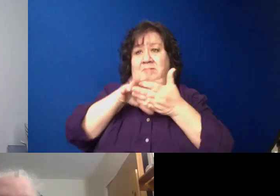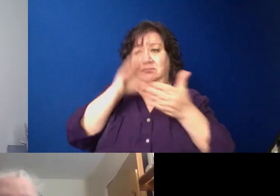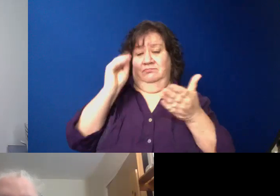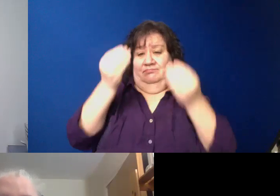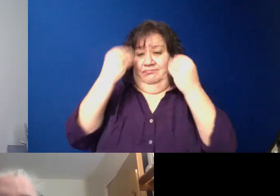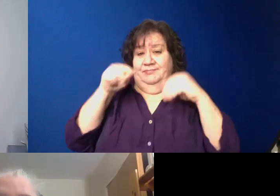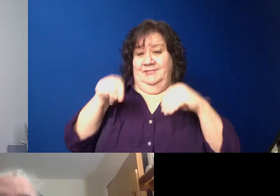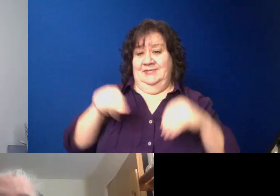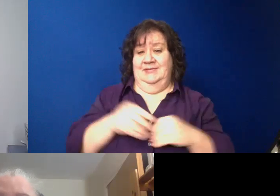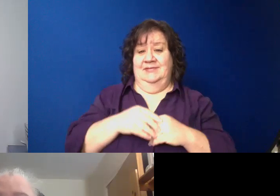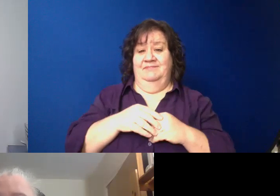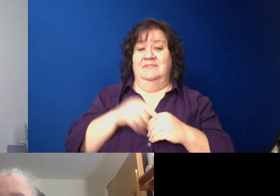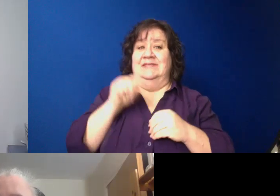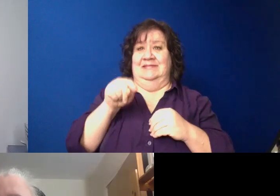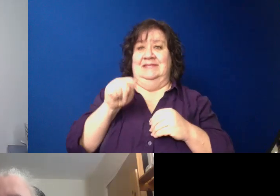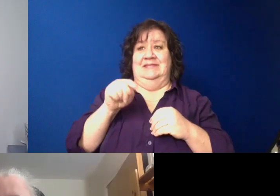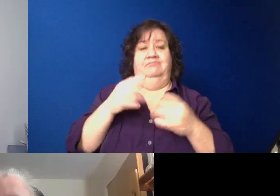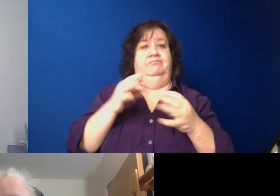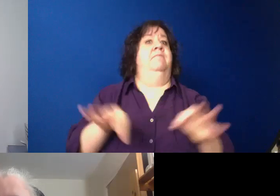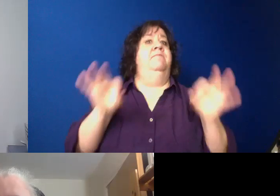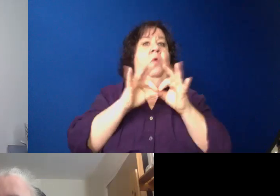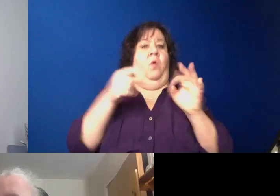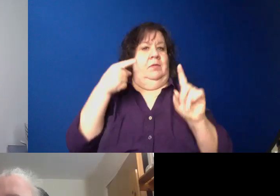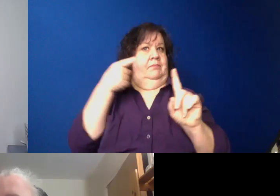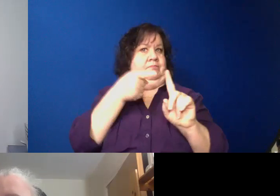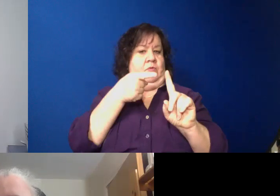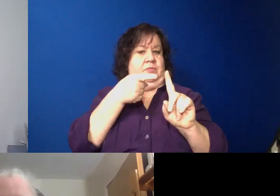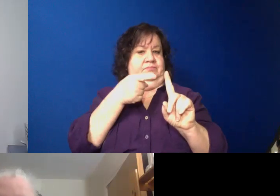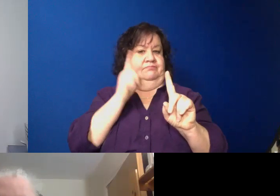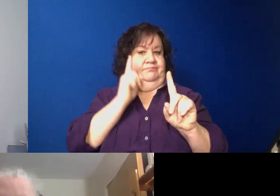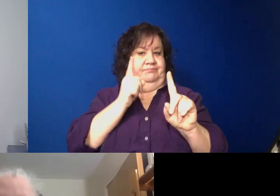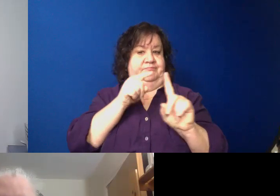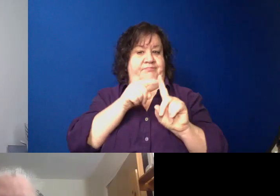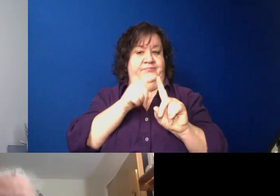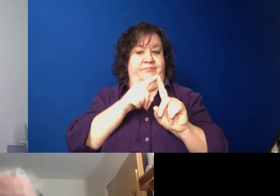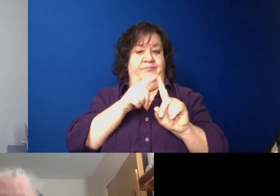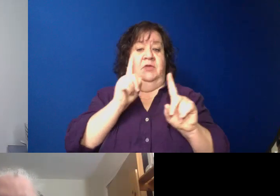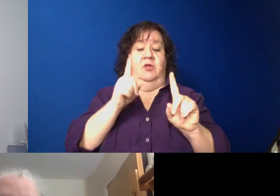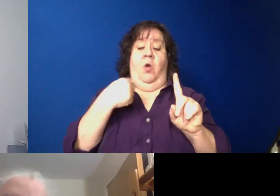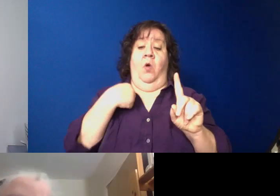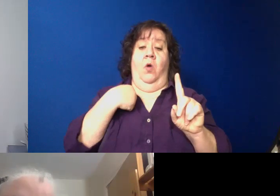um so when we talk about how we define the agenda we're very keen to work alongside the opd movement